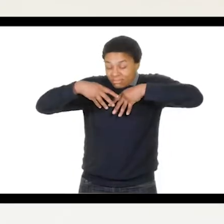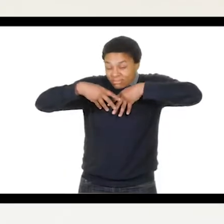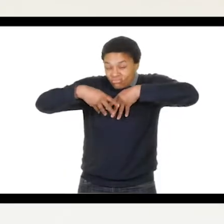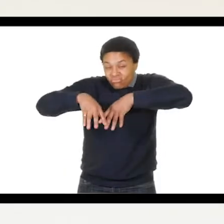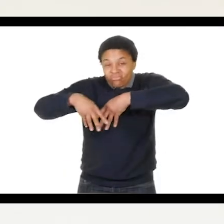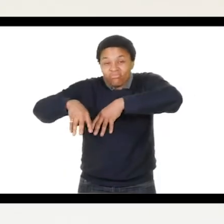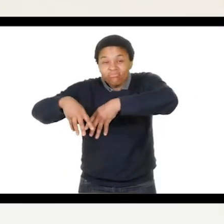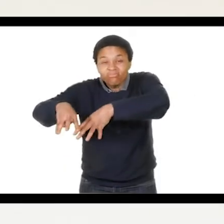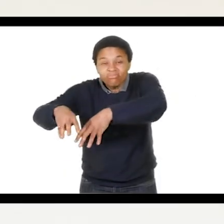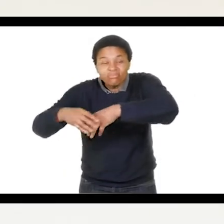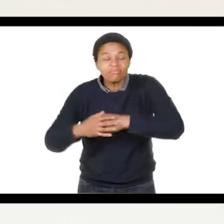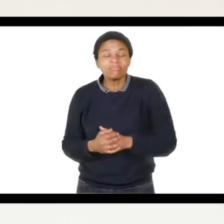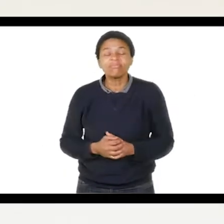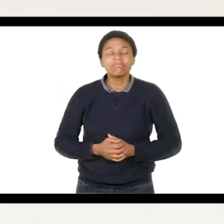The March.